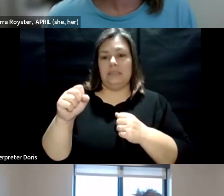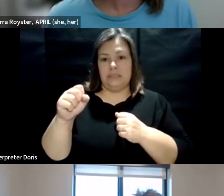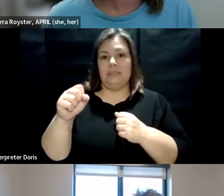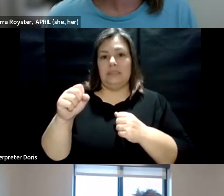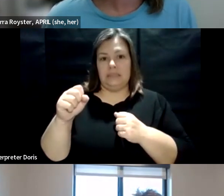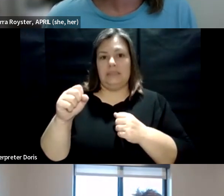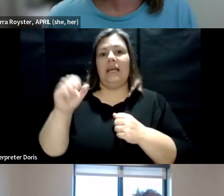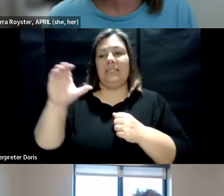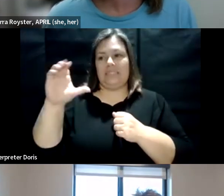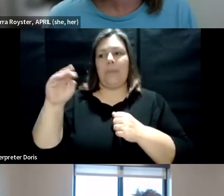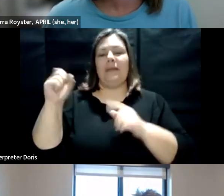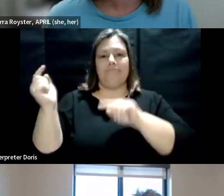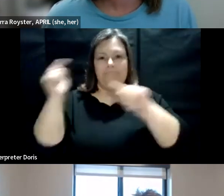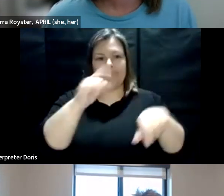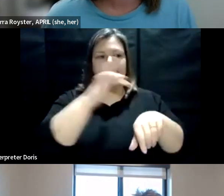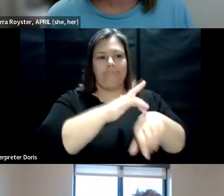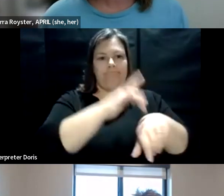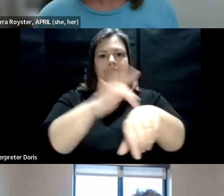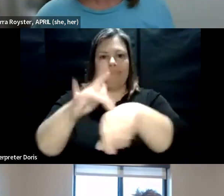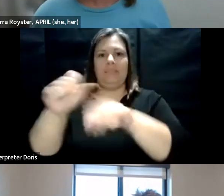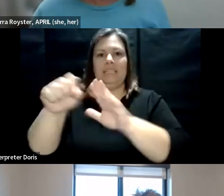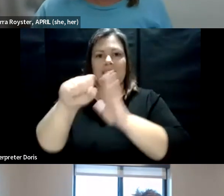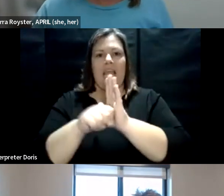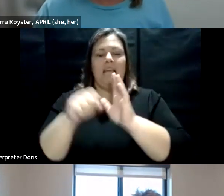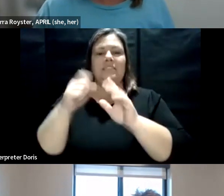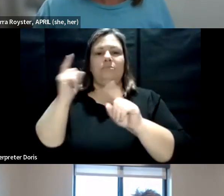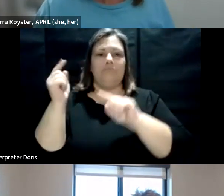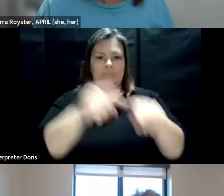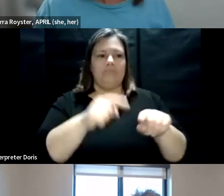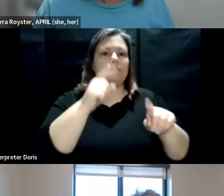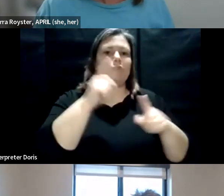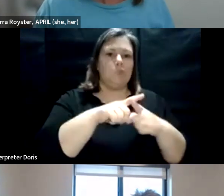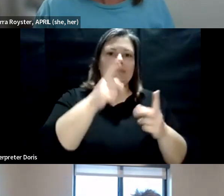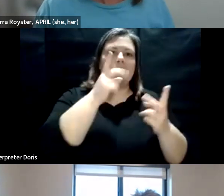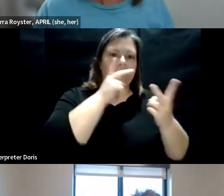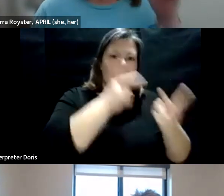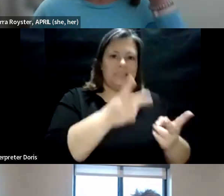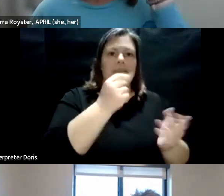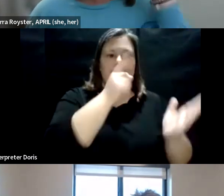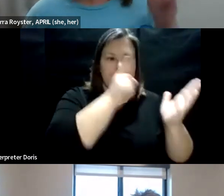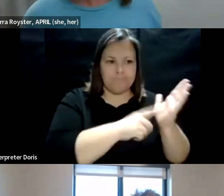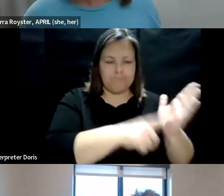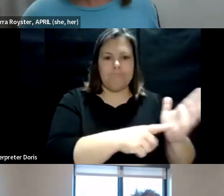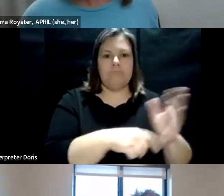Yes.